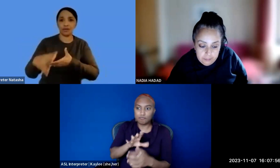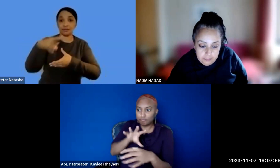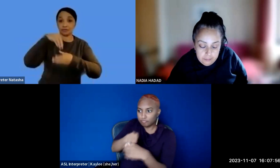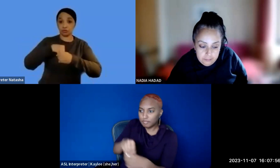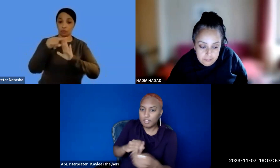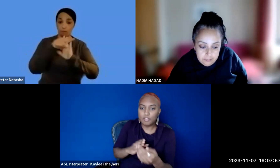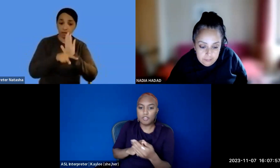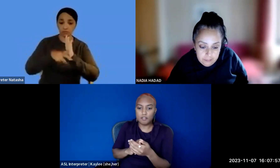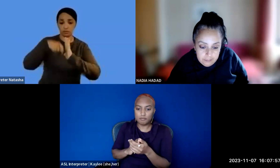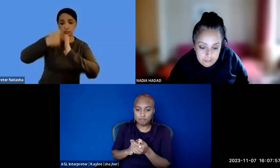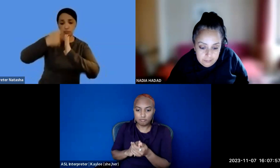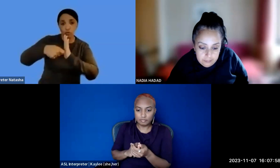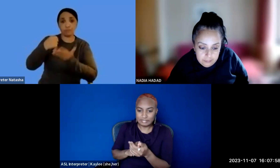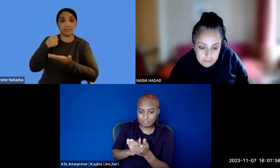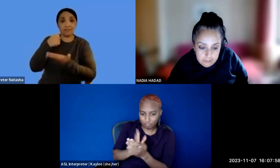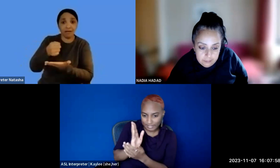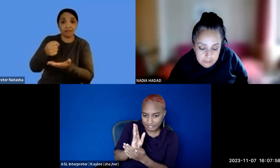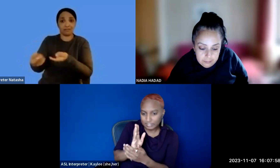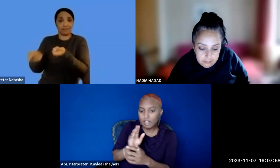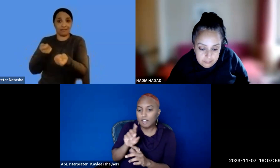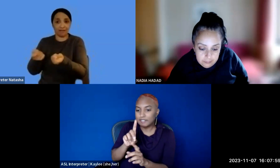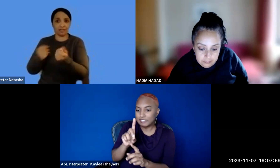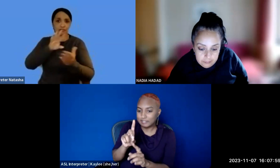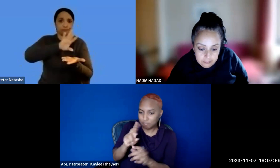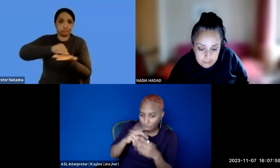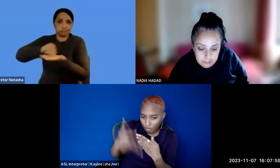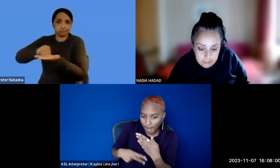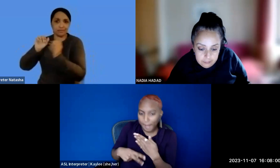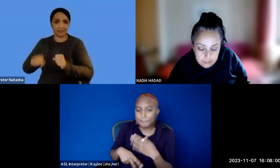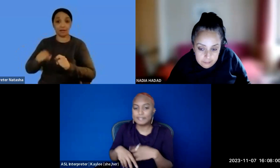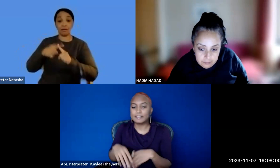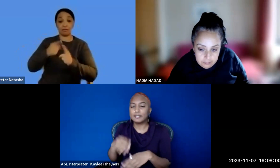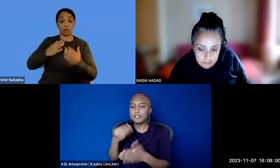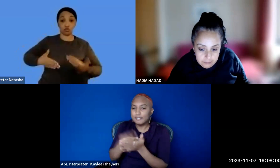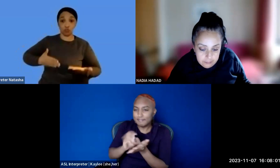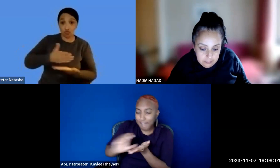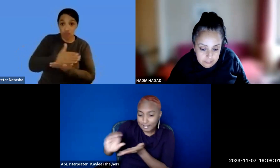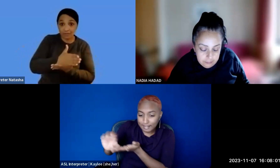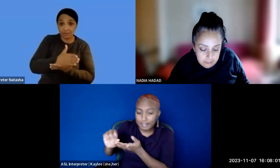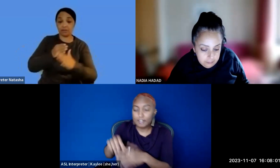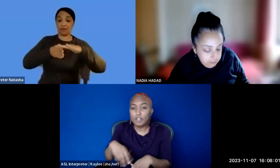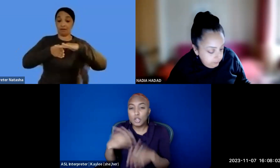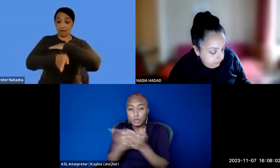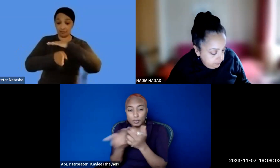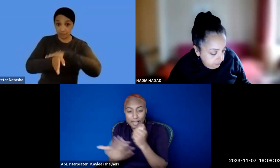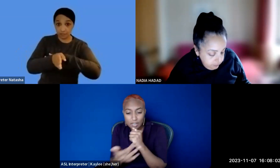funding, governance. We cover human rights and accessibility, new technologies, innovation,